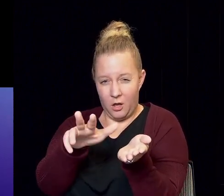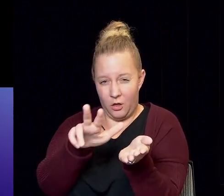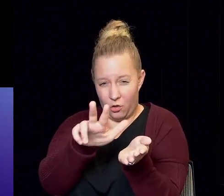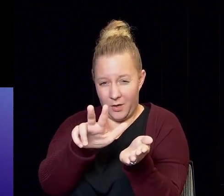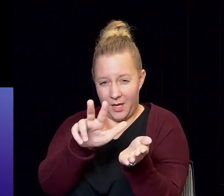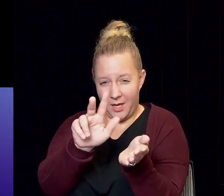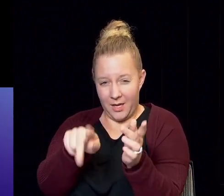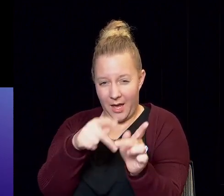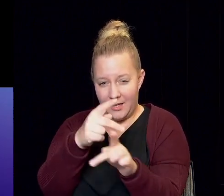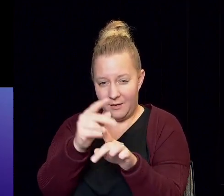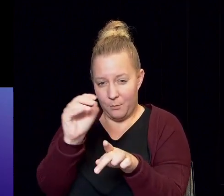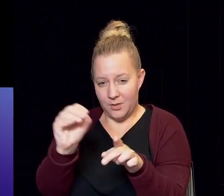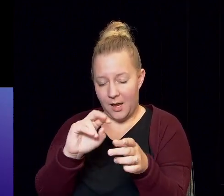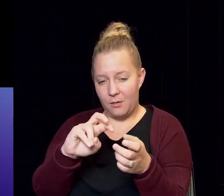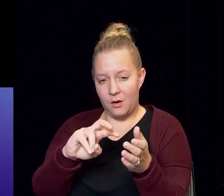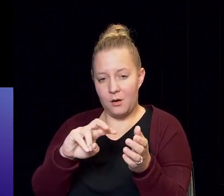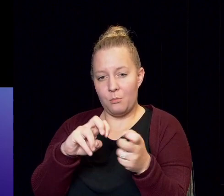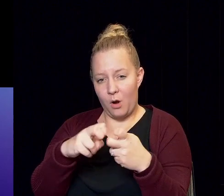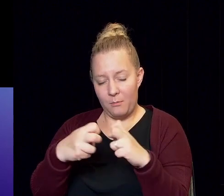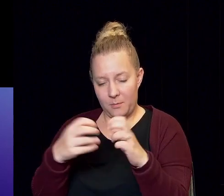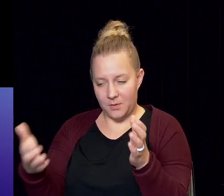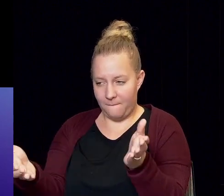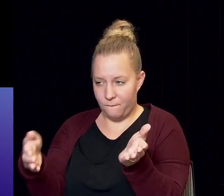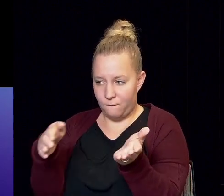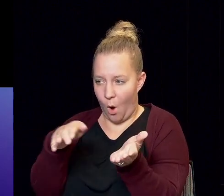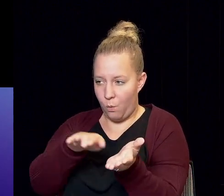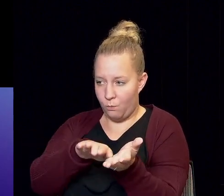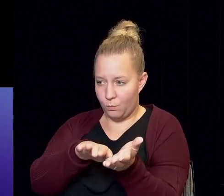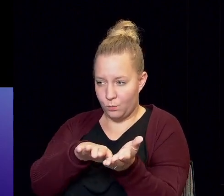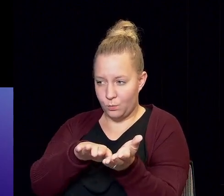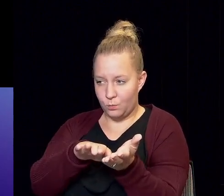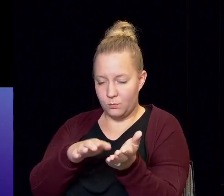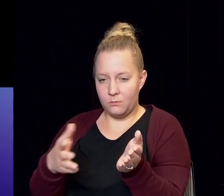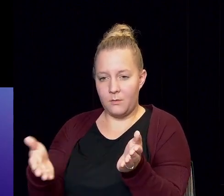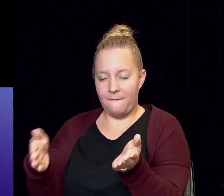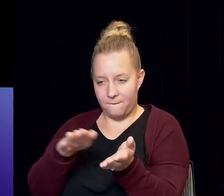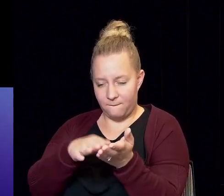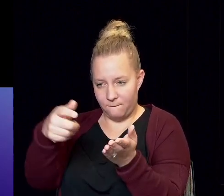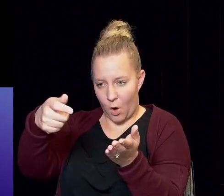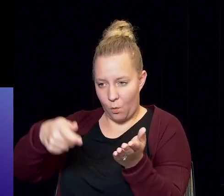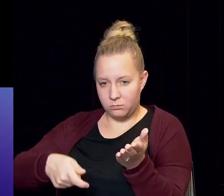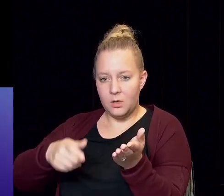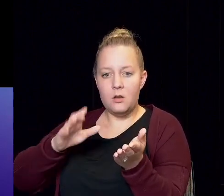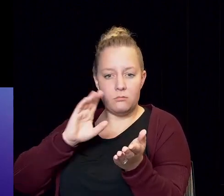Once you fold and crease it there then notice, right here about one-third